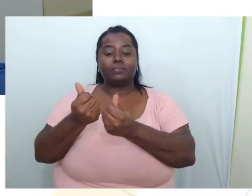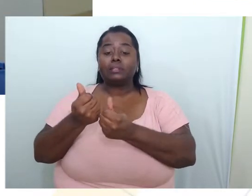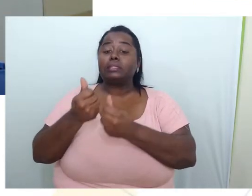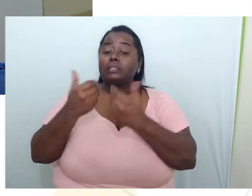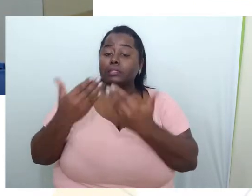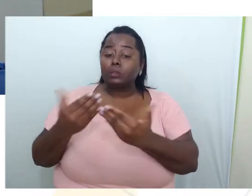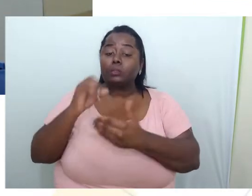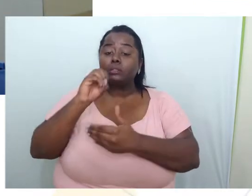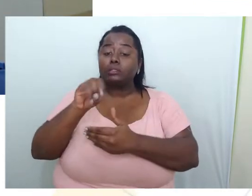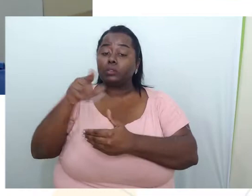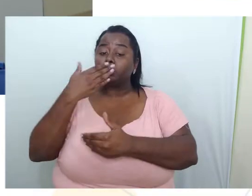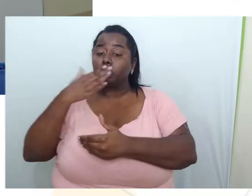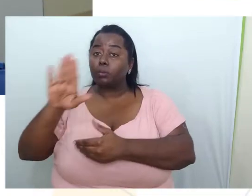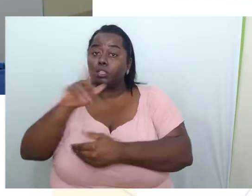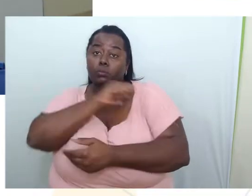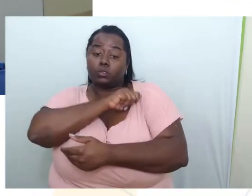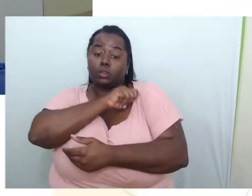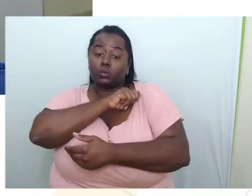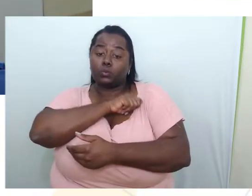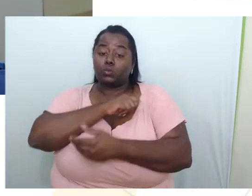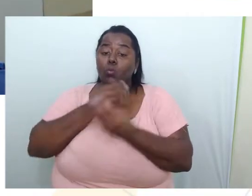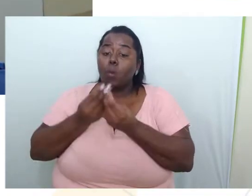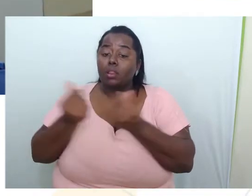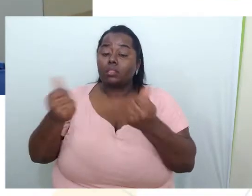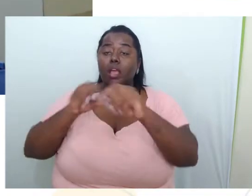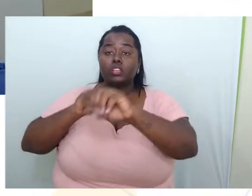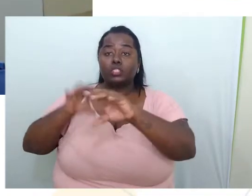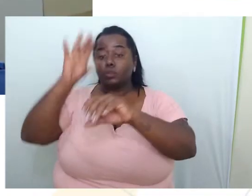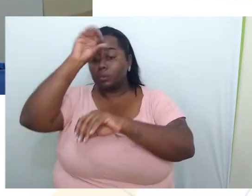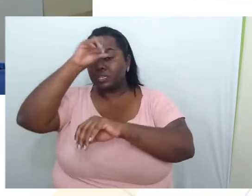promised students a higher quality of teaching and learning a flexible